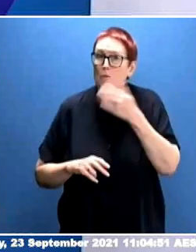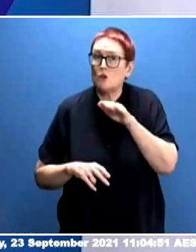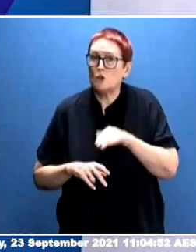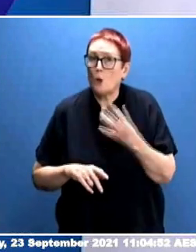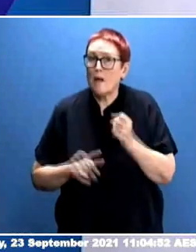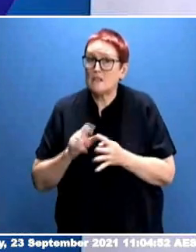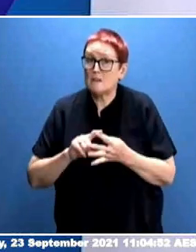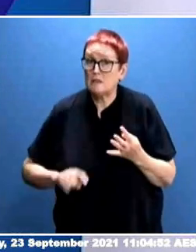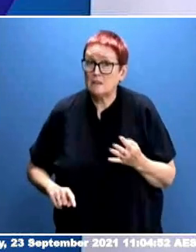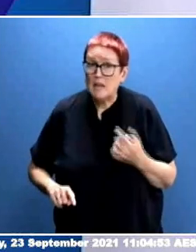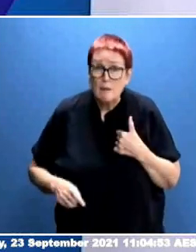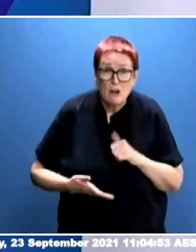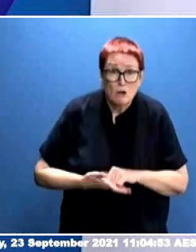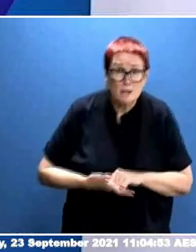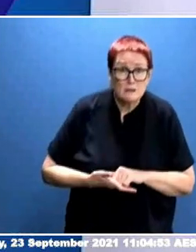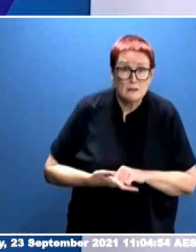Have I got it right, as to what you've been suggesting?